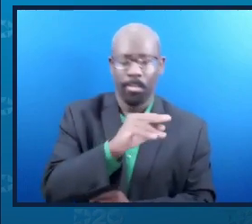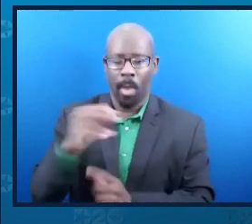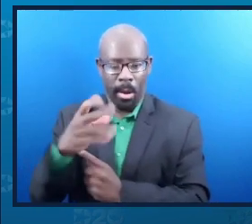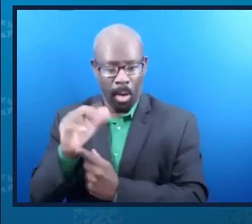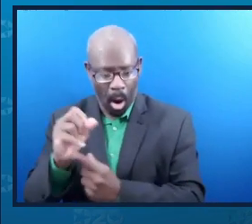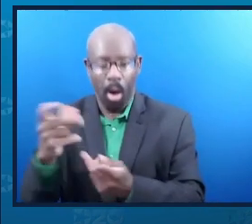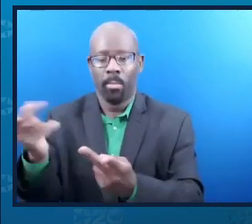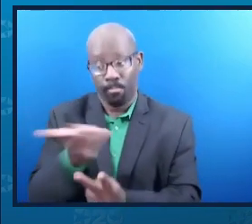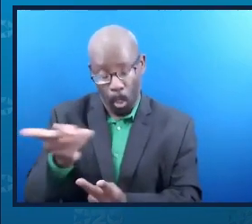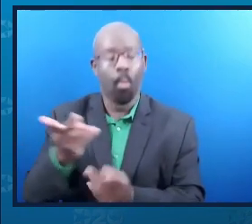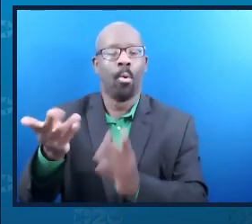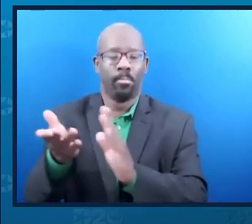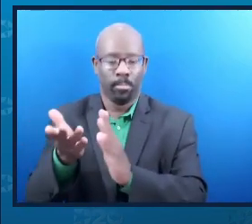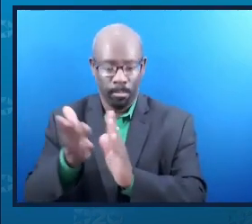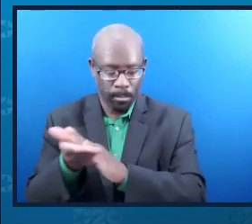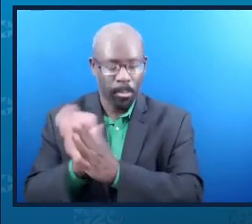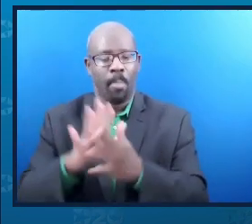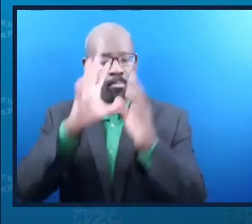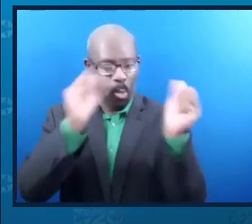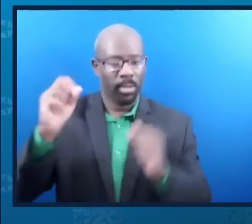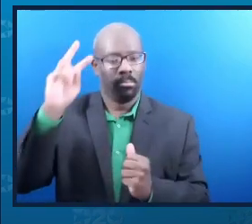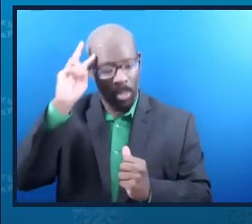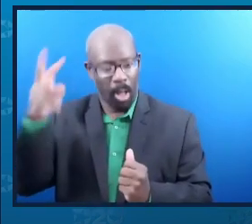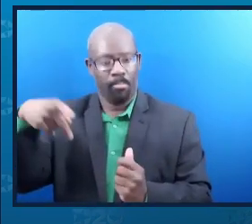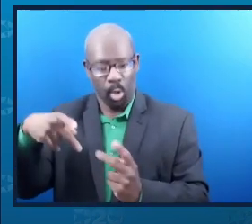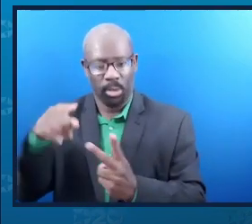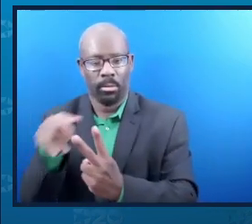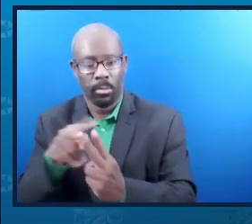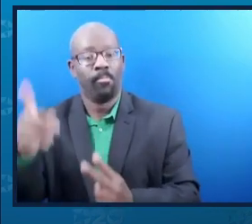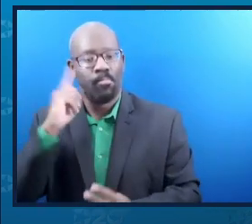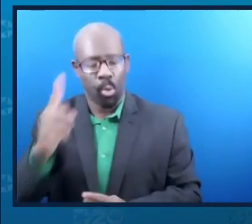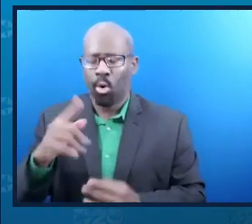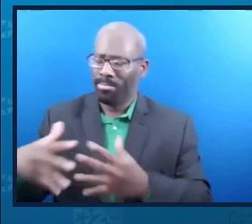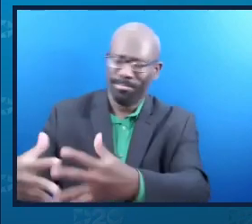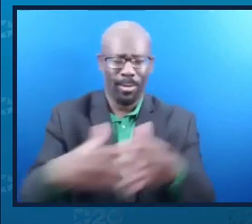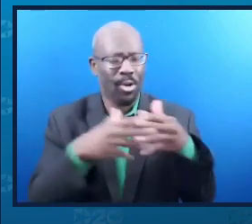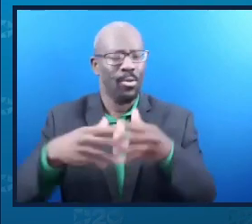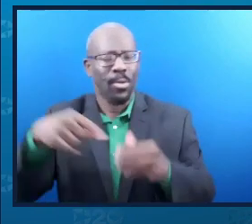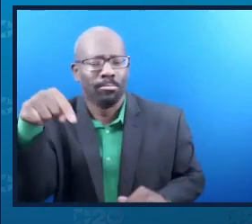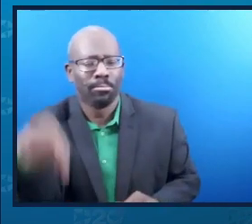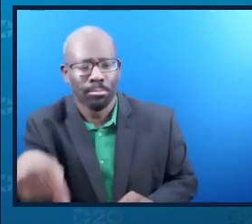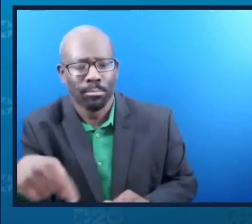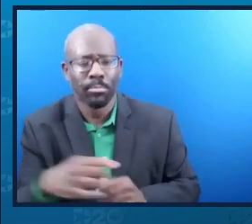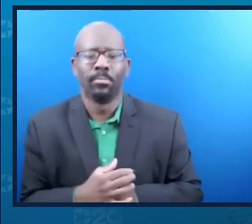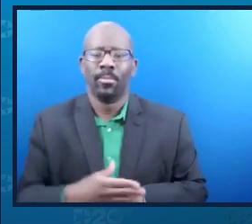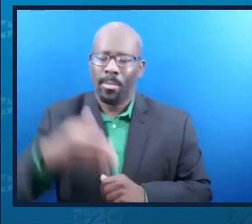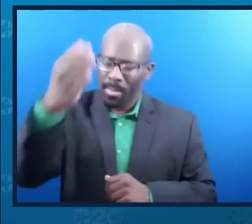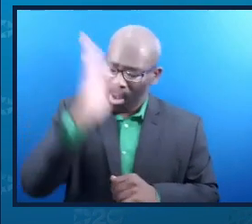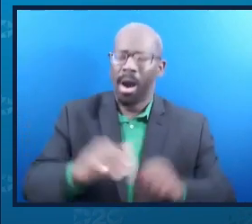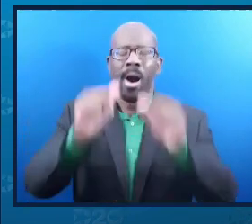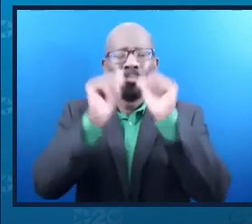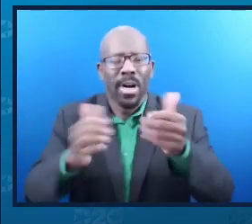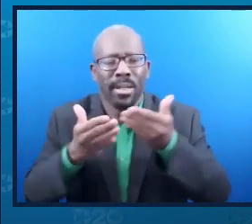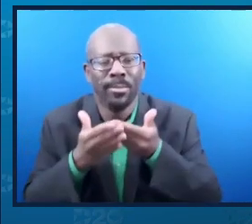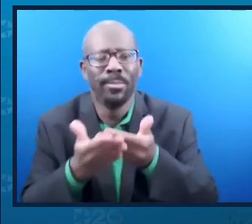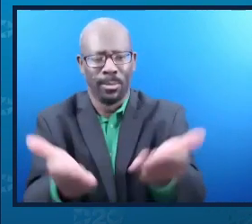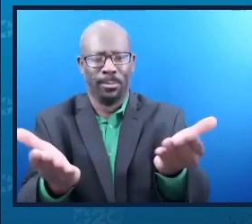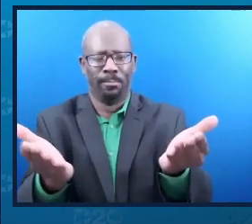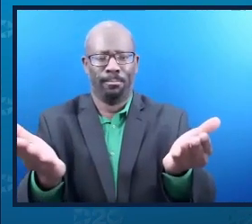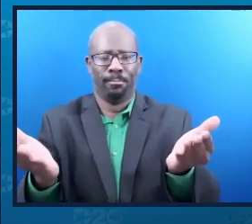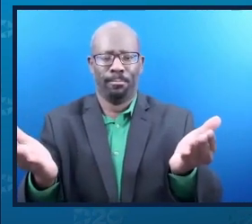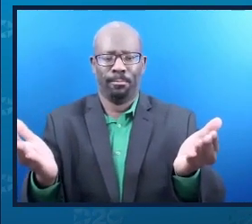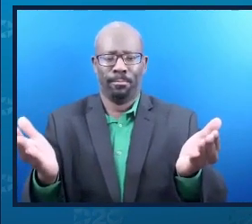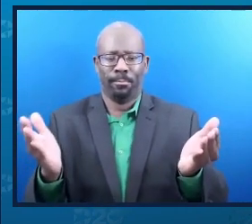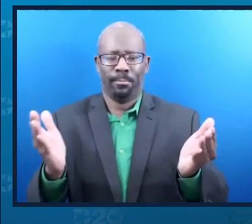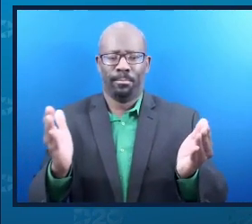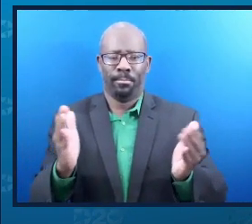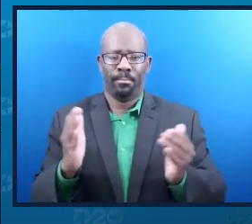OF AMERICA.